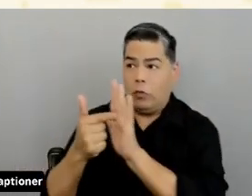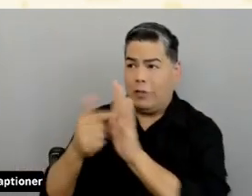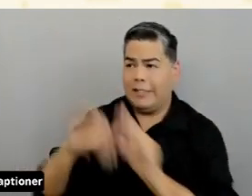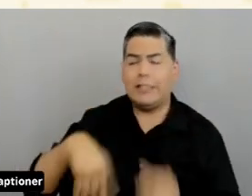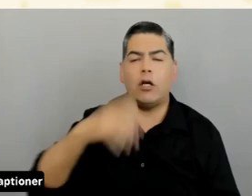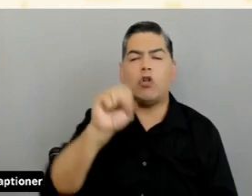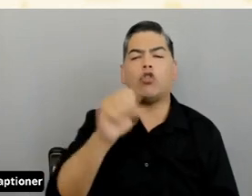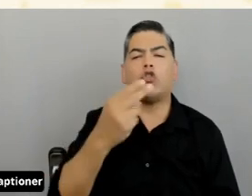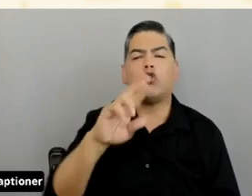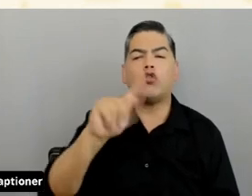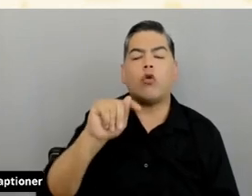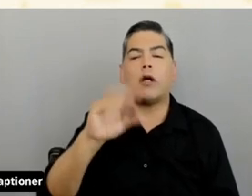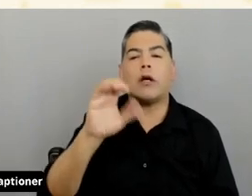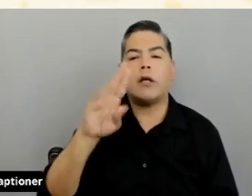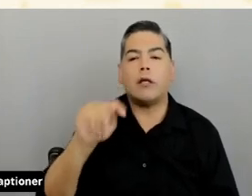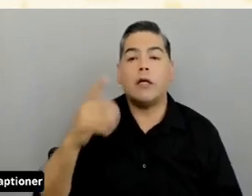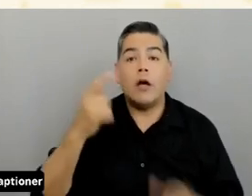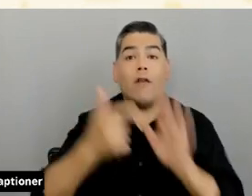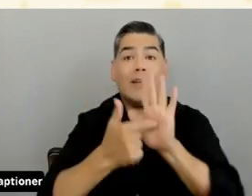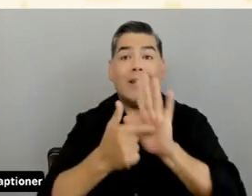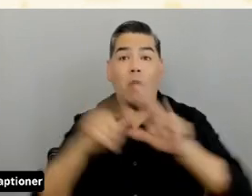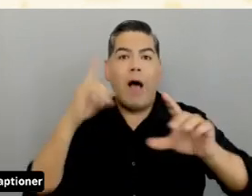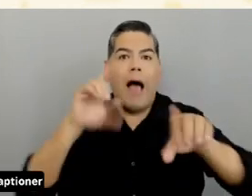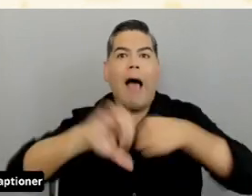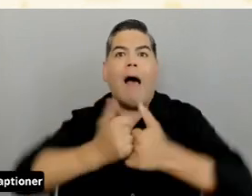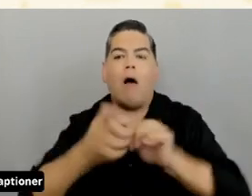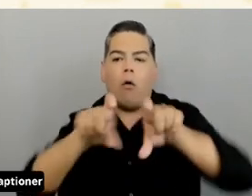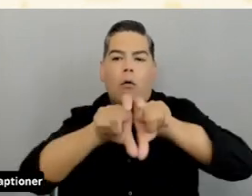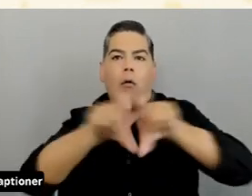to the horizontal toolbar or the horizontal menu bar?